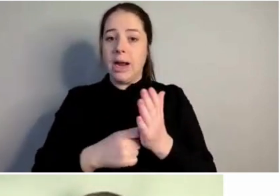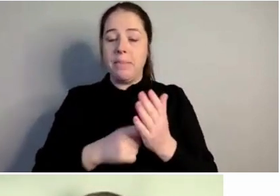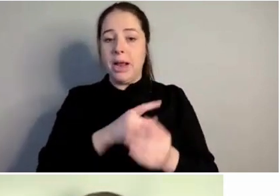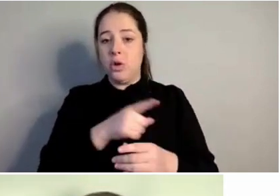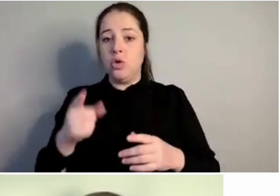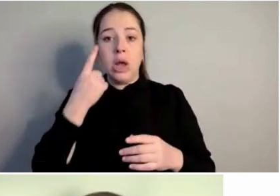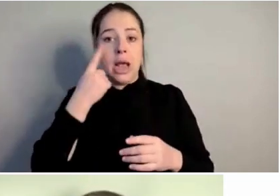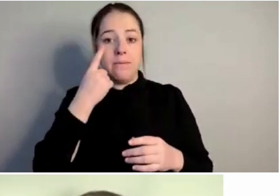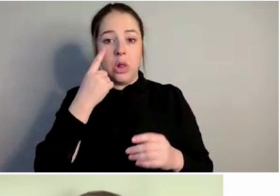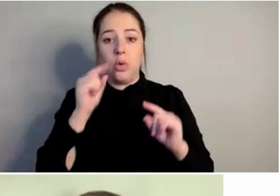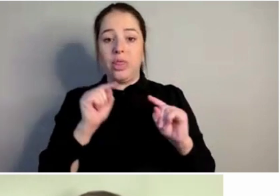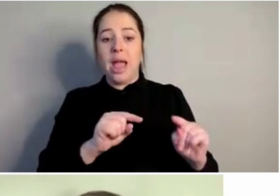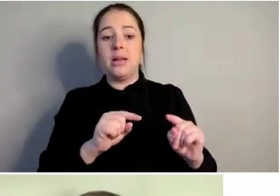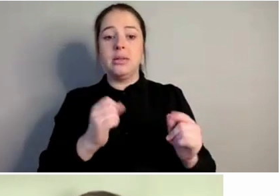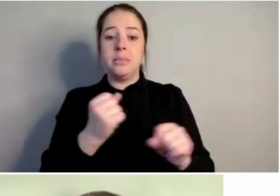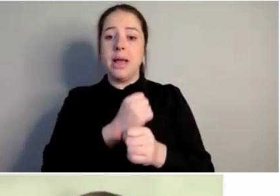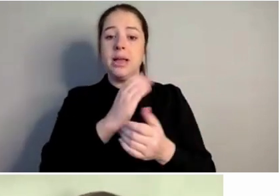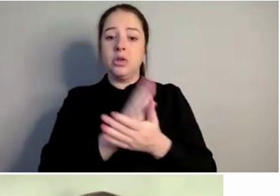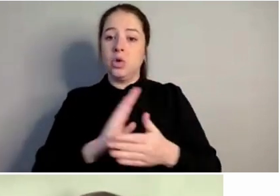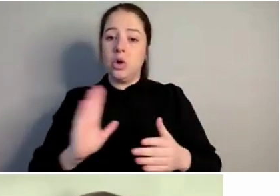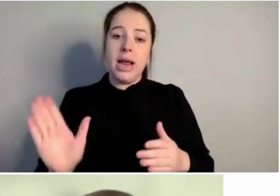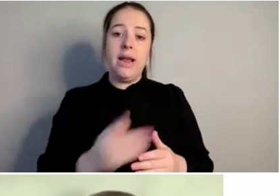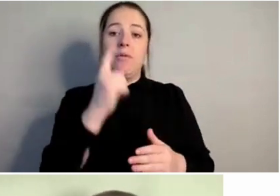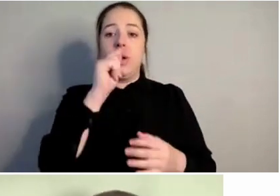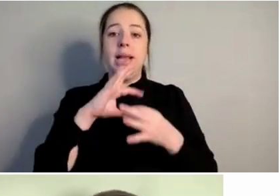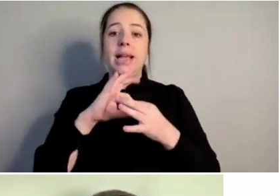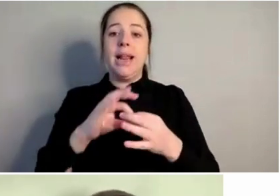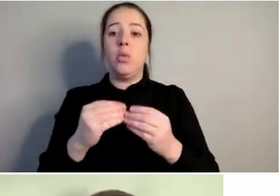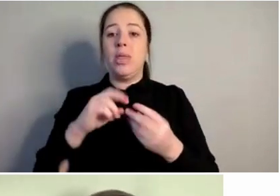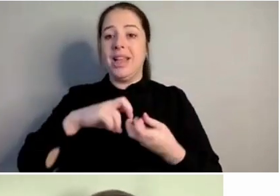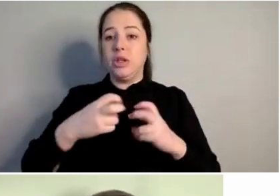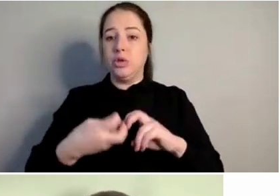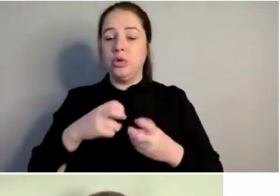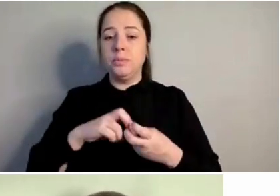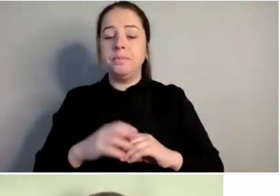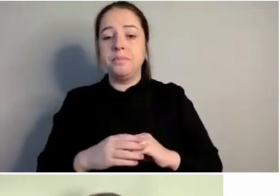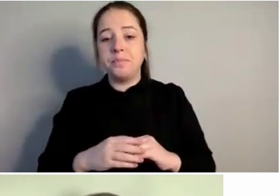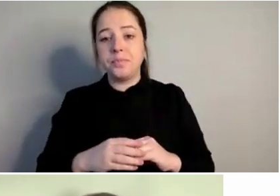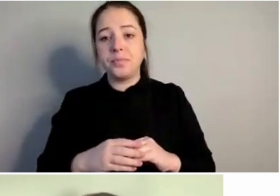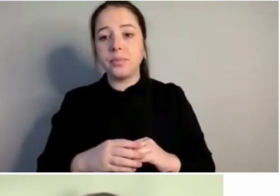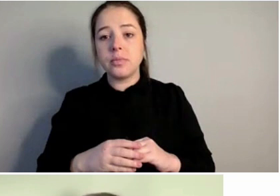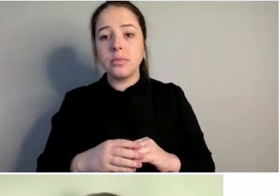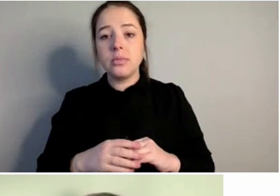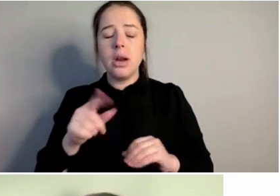for everyone to connect to these issues. I think I'd go back to